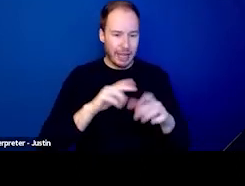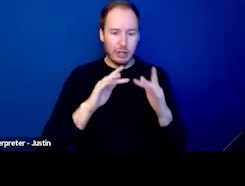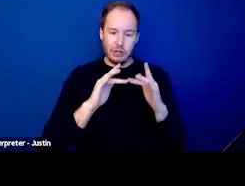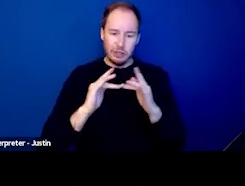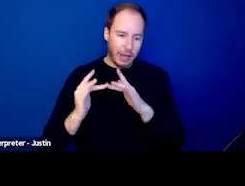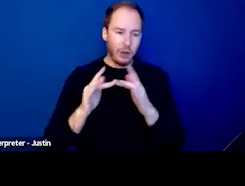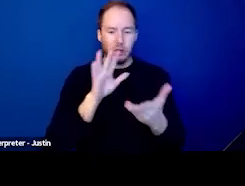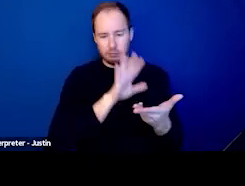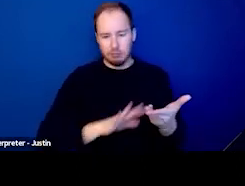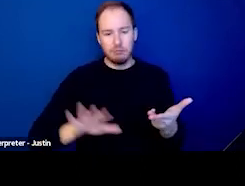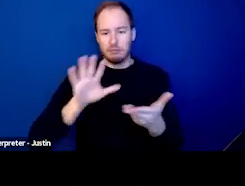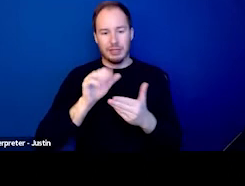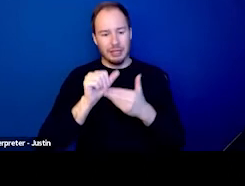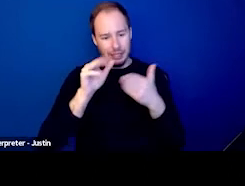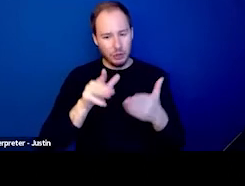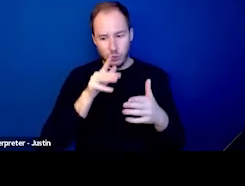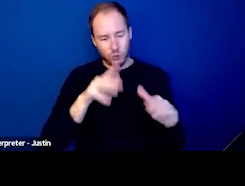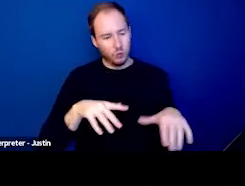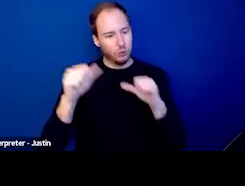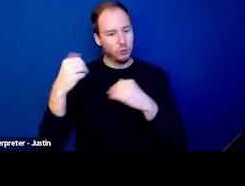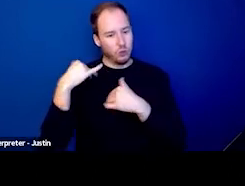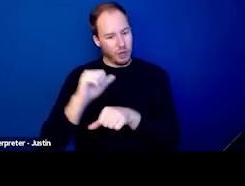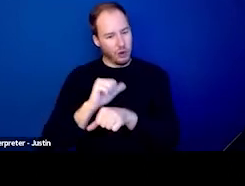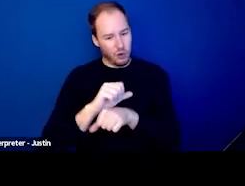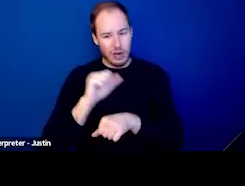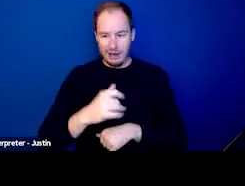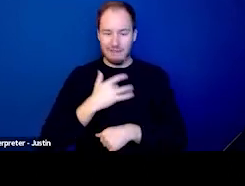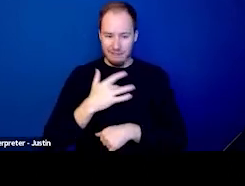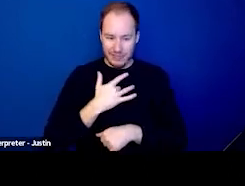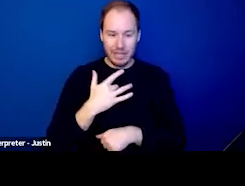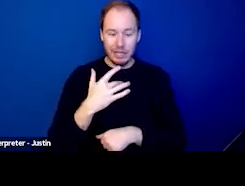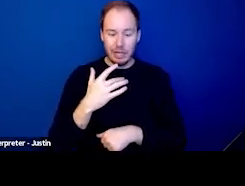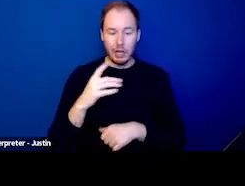and people who are doing this work, it can feel very lonely and isolating.